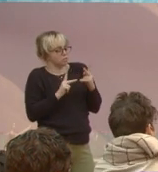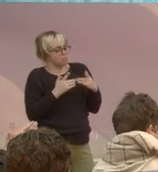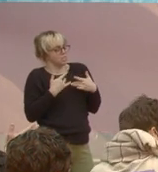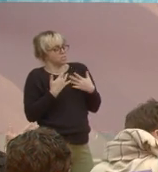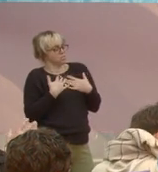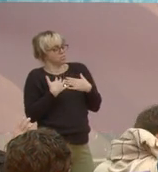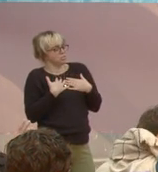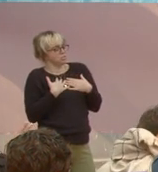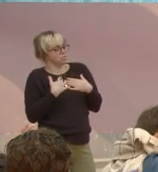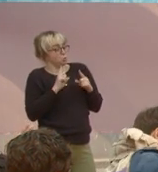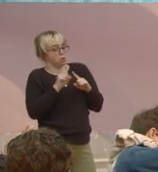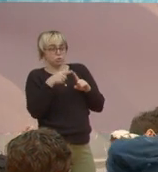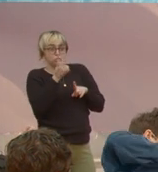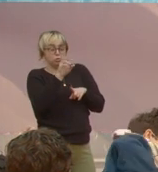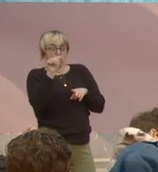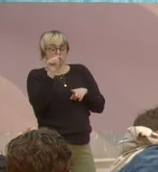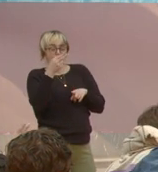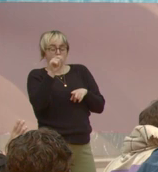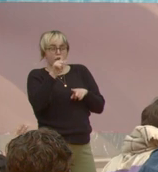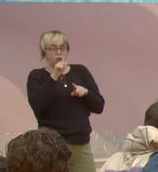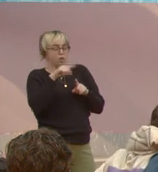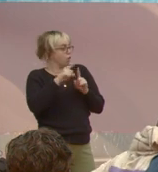when I went to Washington Hall Seattle's found in people's seem